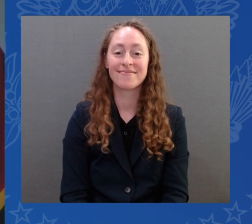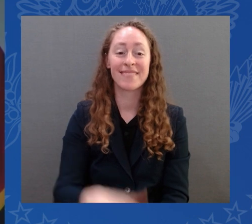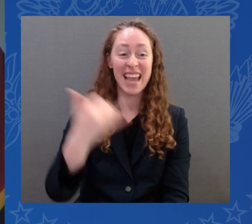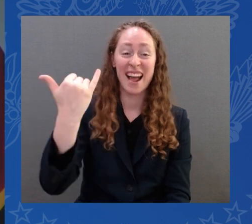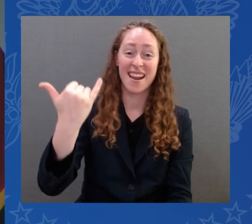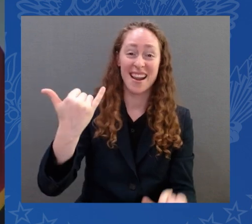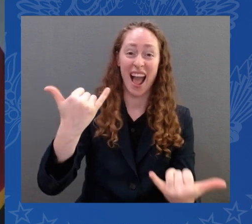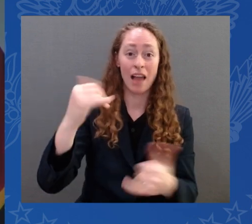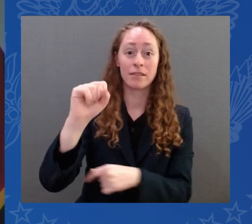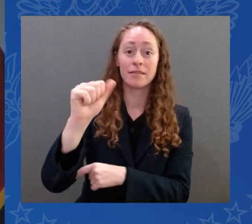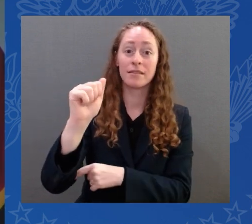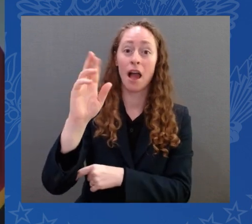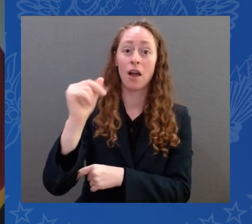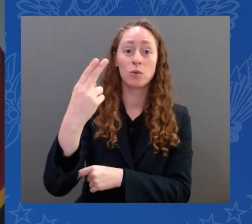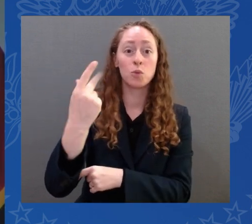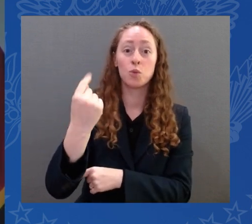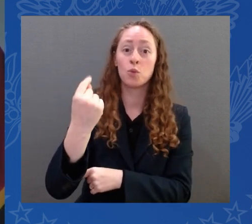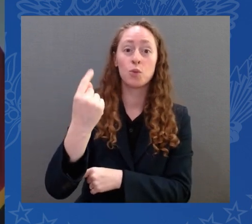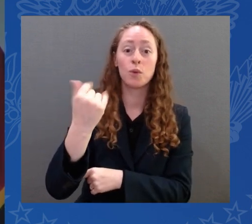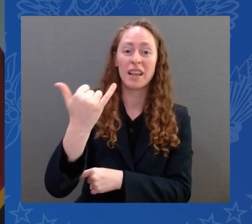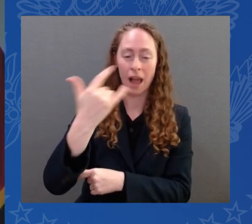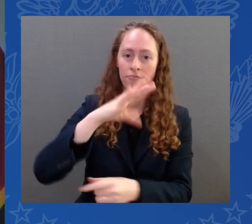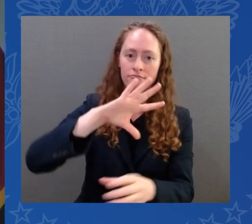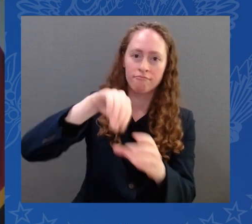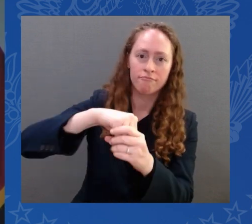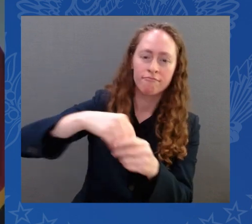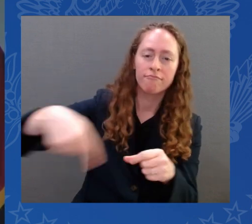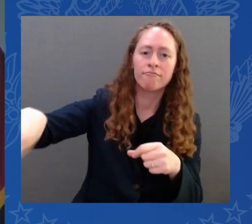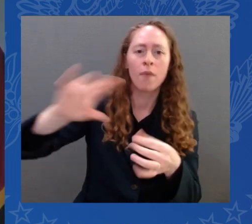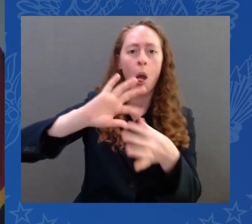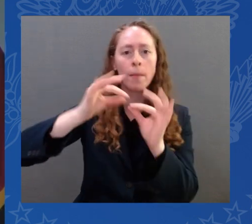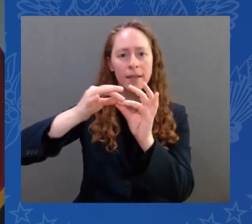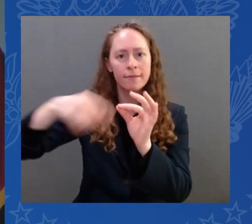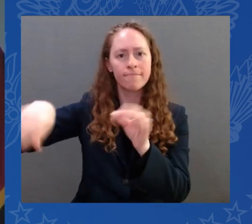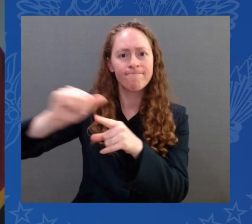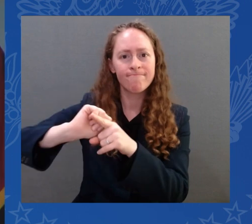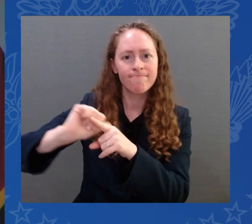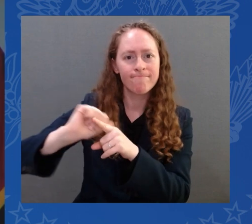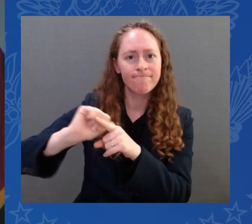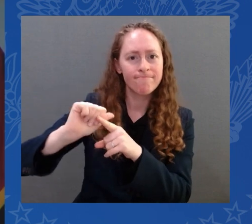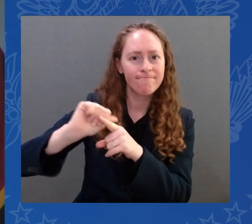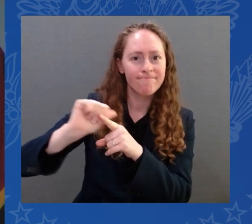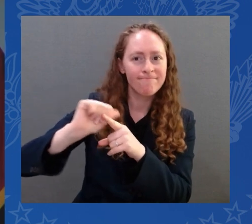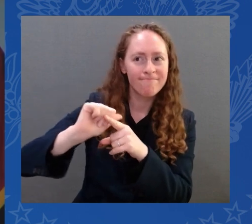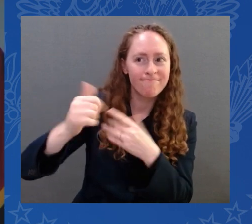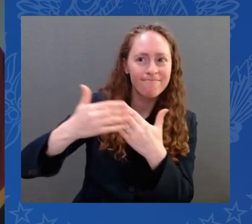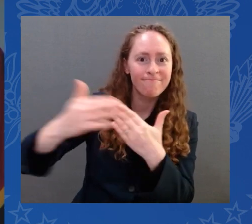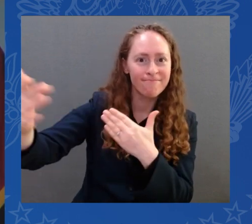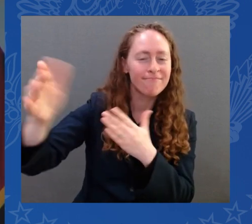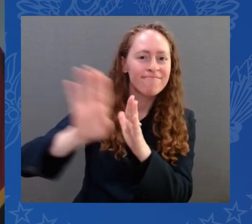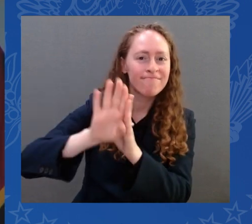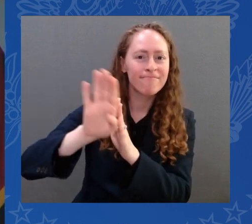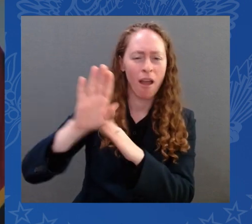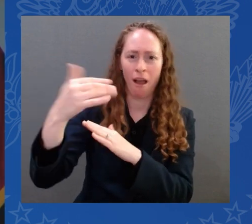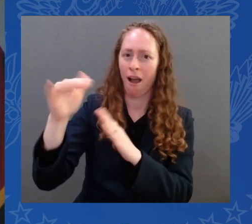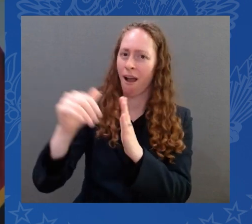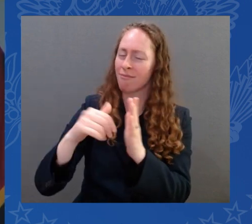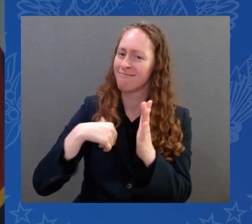I can't wait to see you, kid. I can't wait to see you. When I couldn't play football anymore, I played rugby in law school.